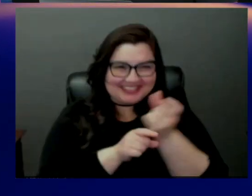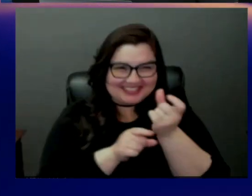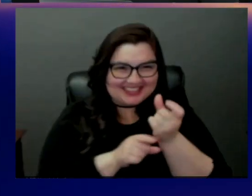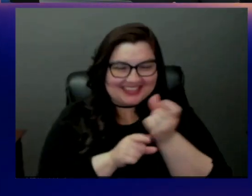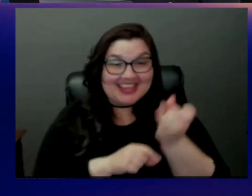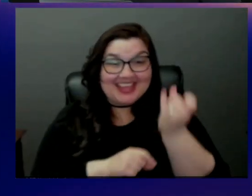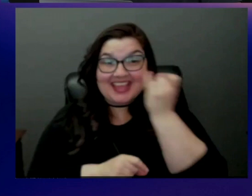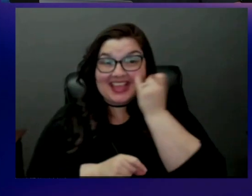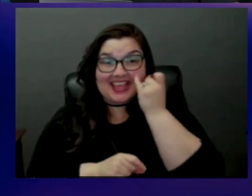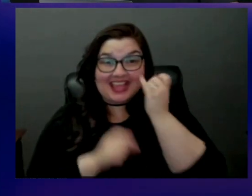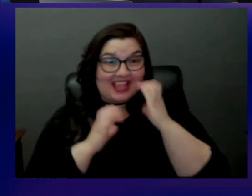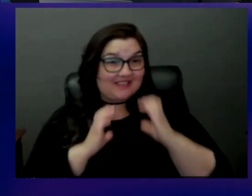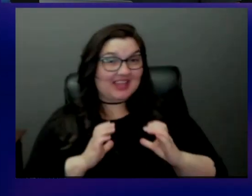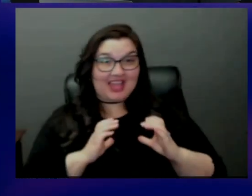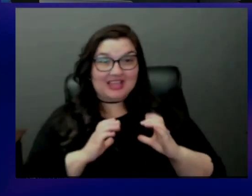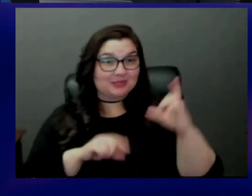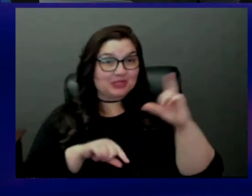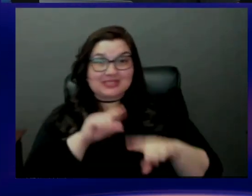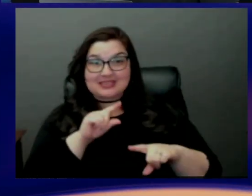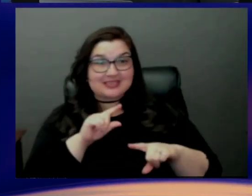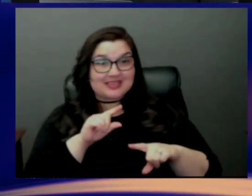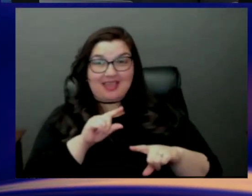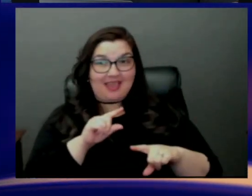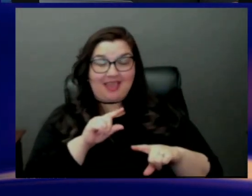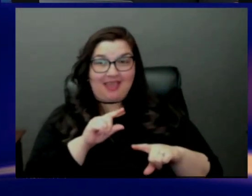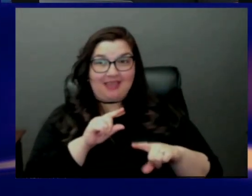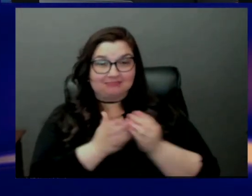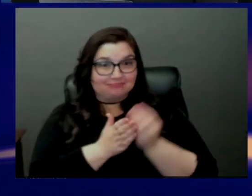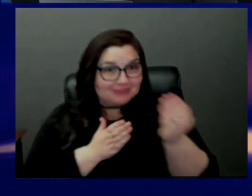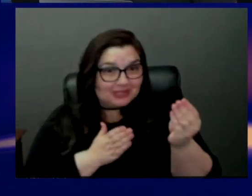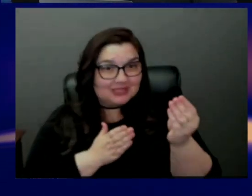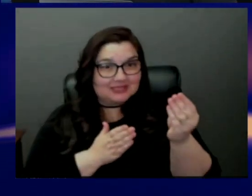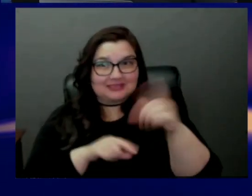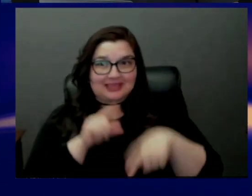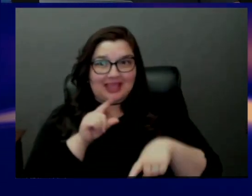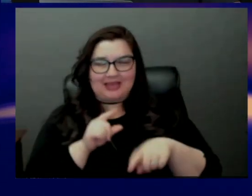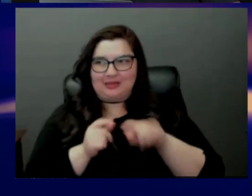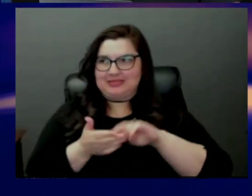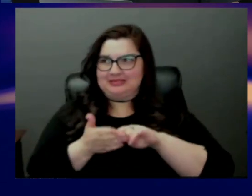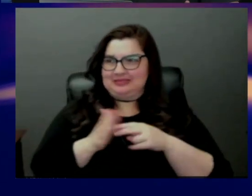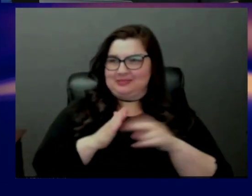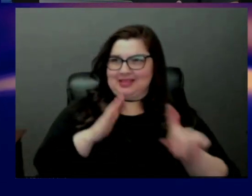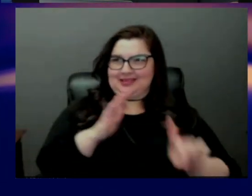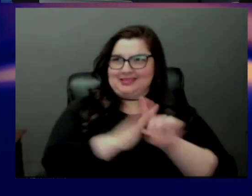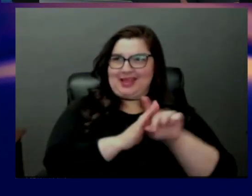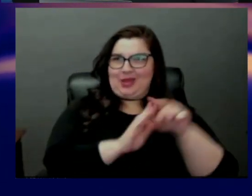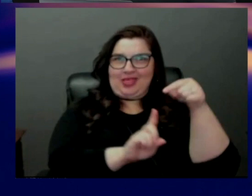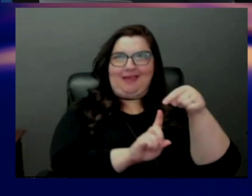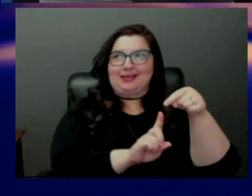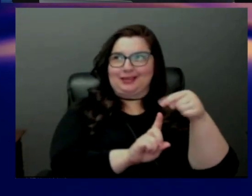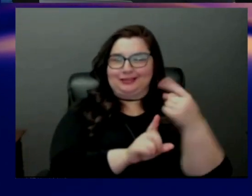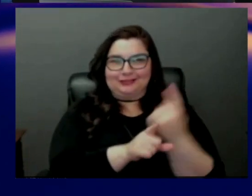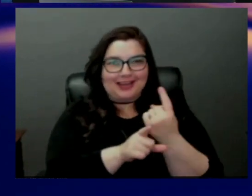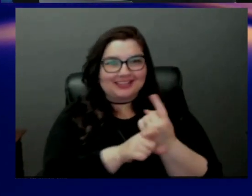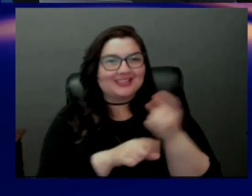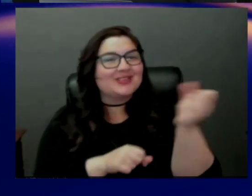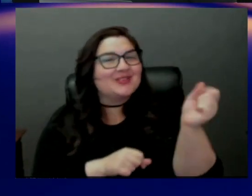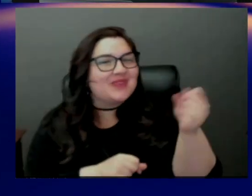aren't able to sort of accomplish what they came here to do. [Kyle] Just seems like an out wire though. Correct, Well, so let's try and understand why that's happened